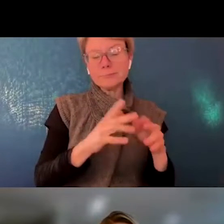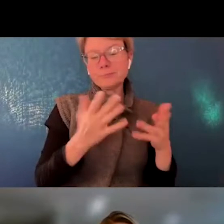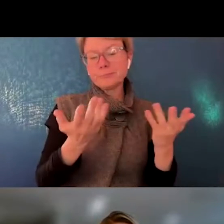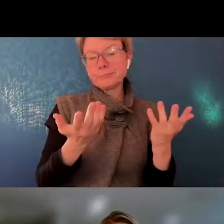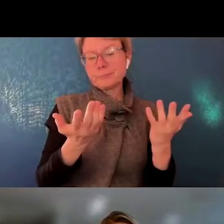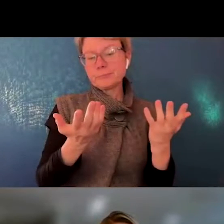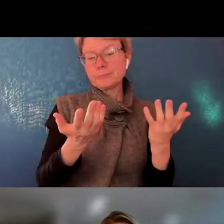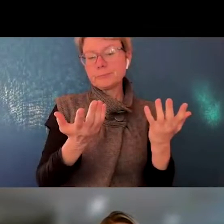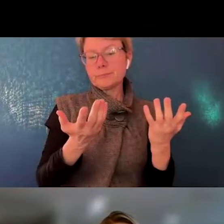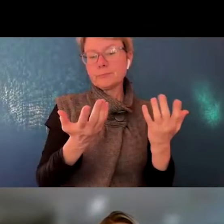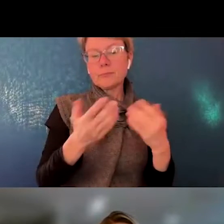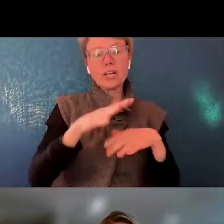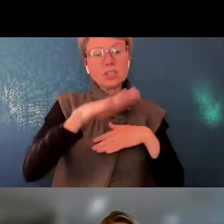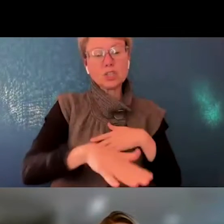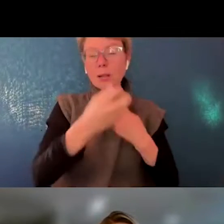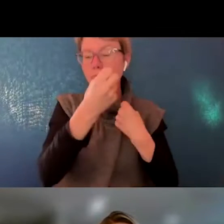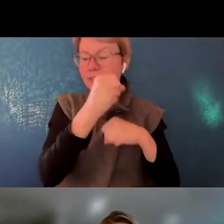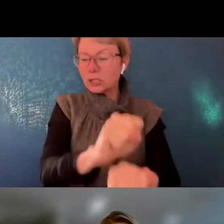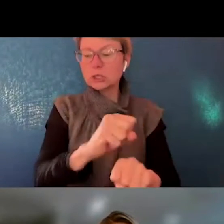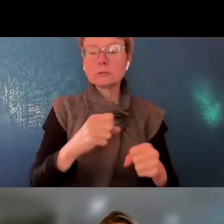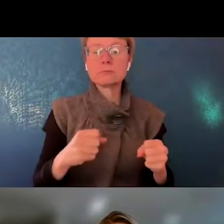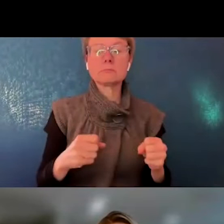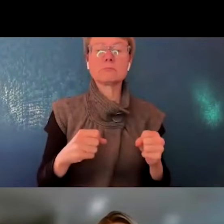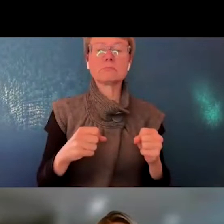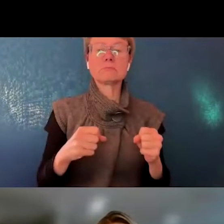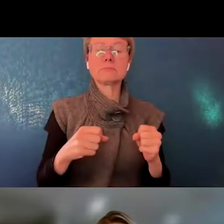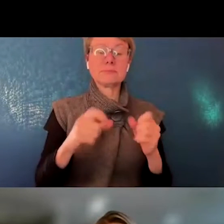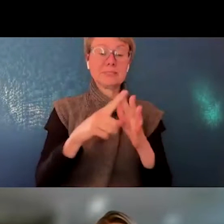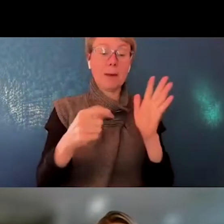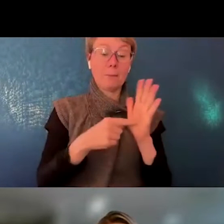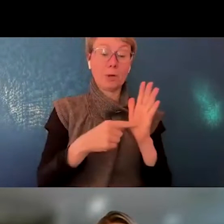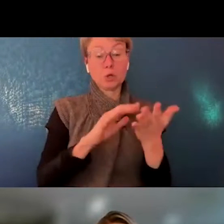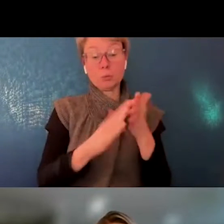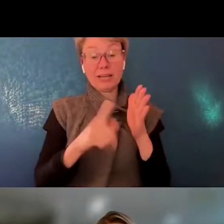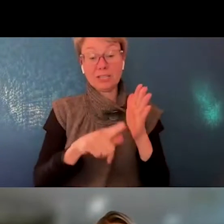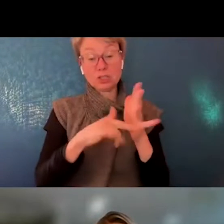the state um the department of communities and Justice um have to intervene and perhaps look